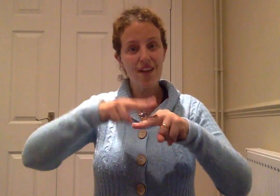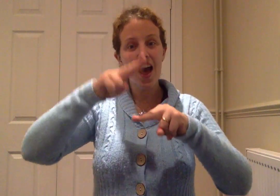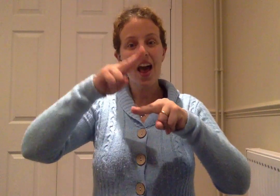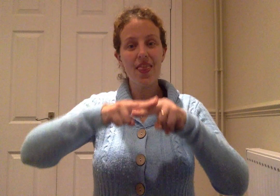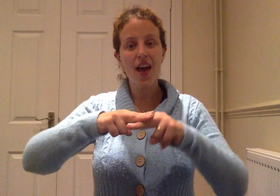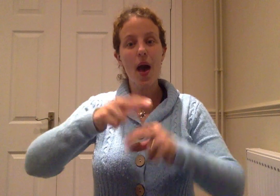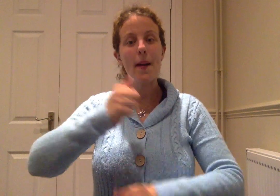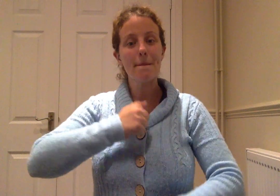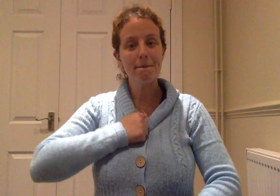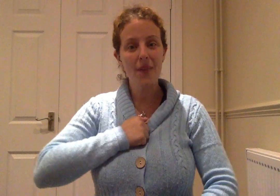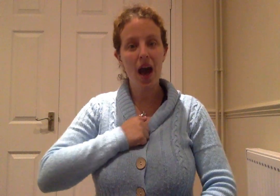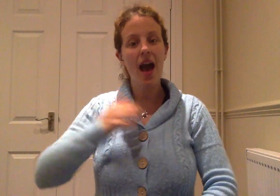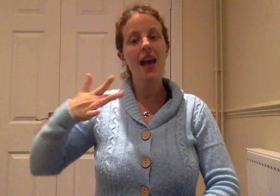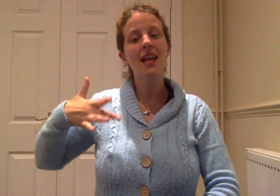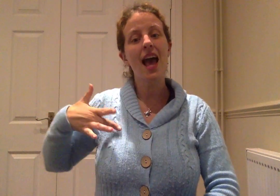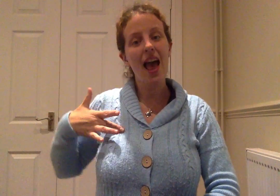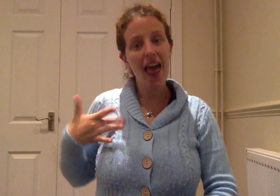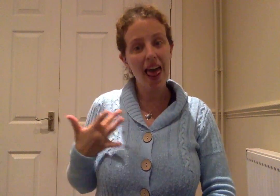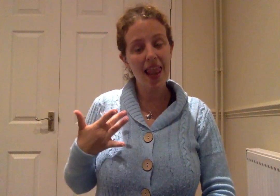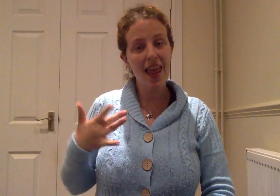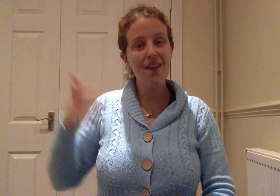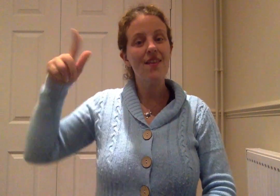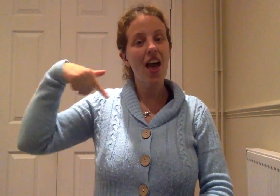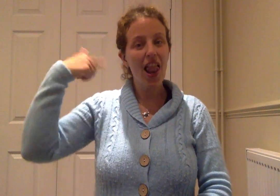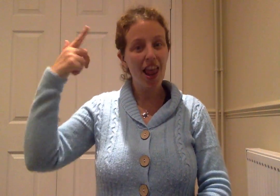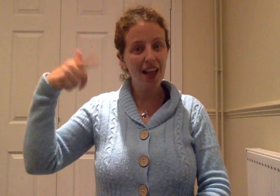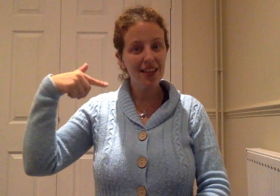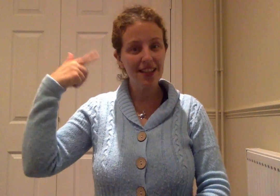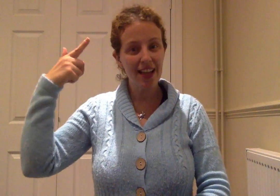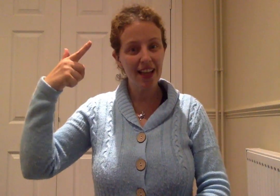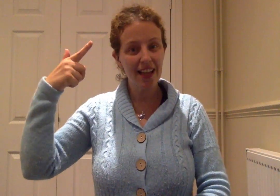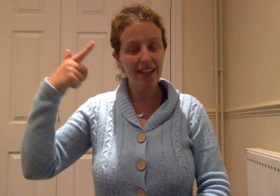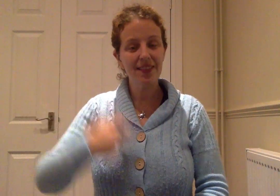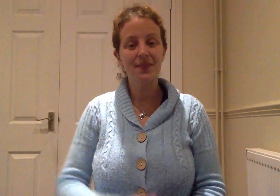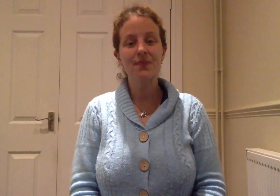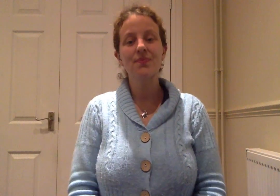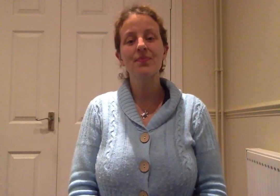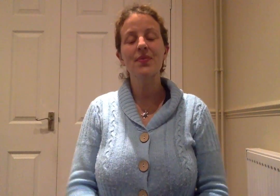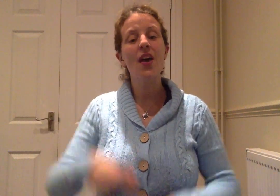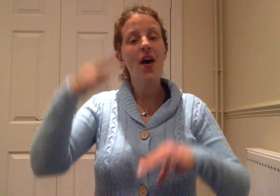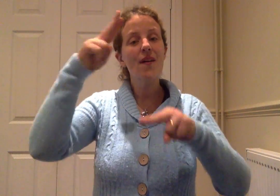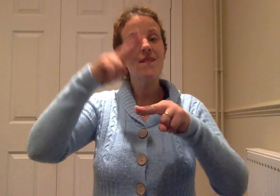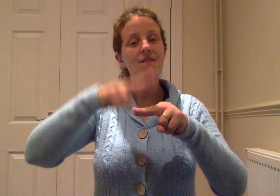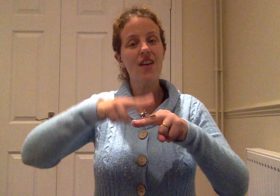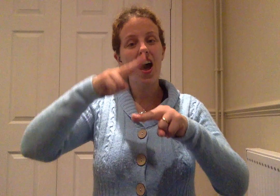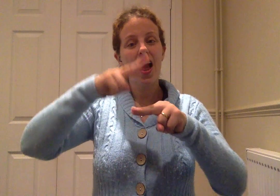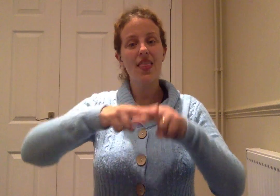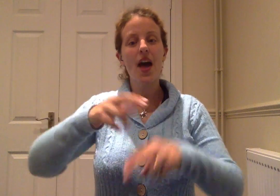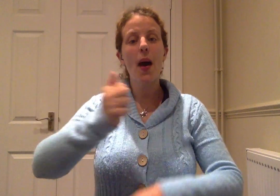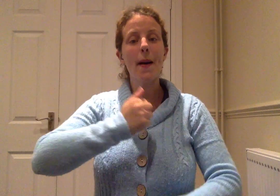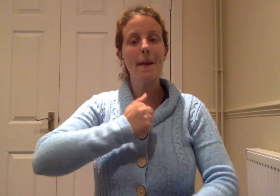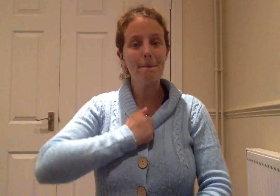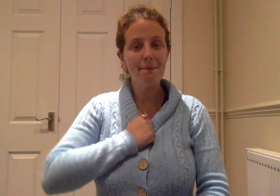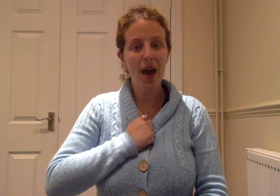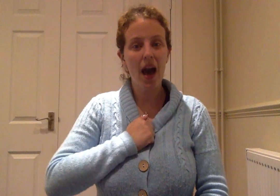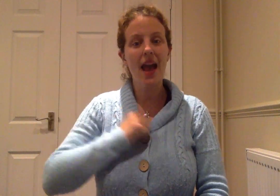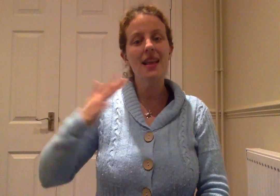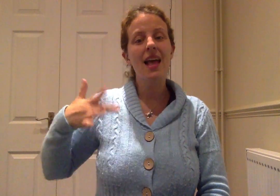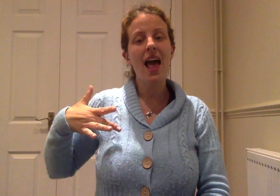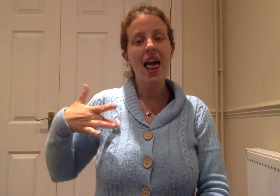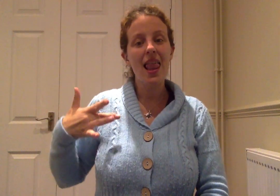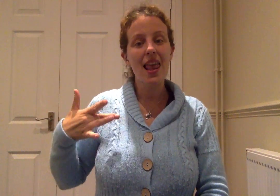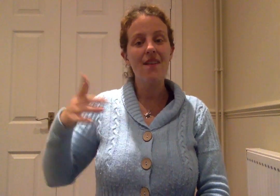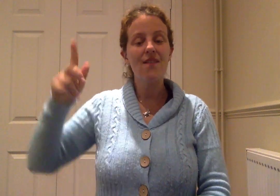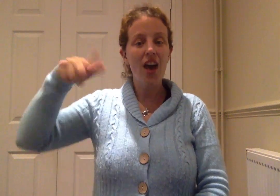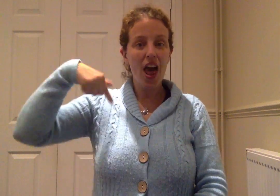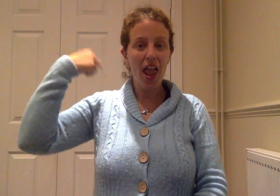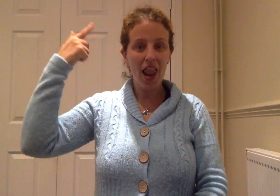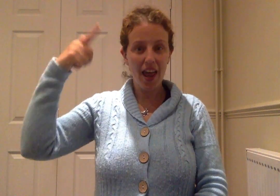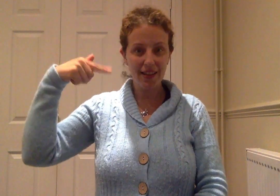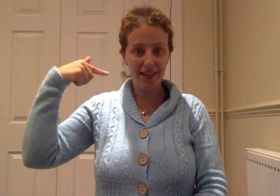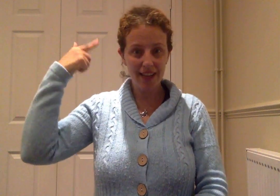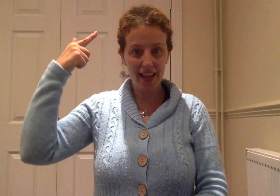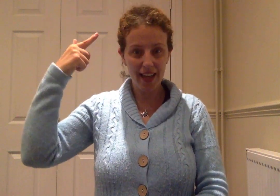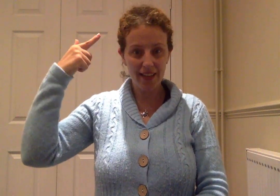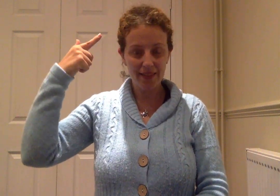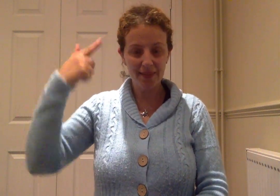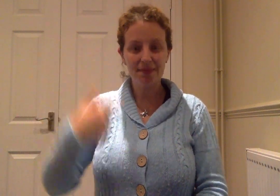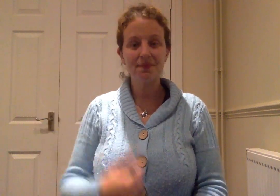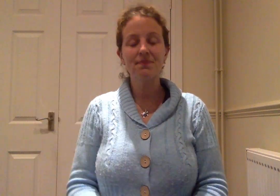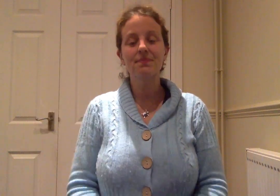Father mine live London.